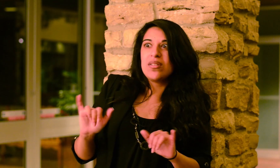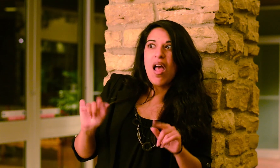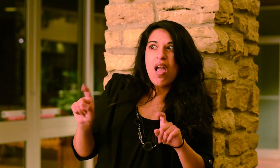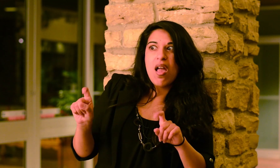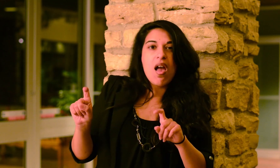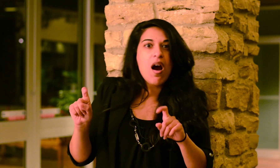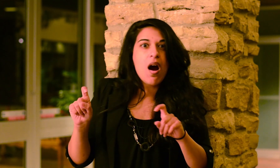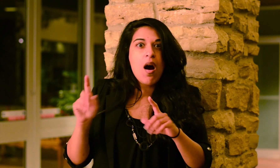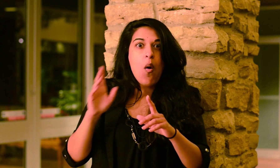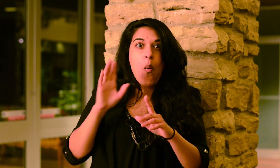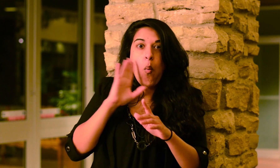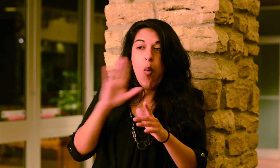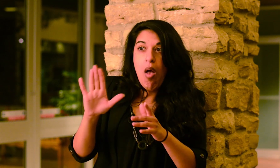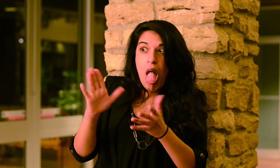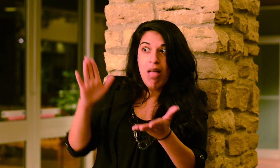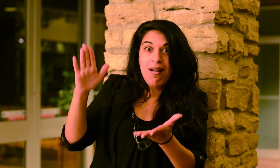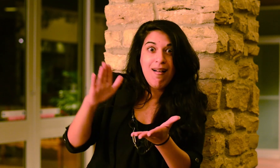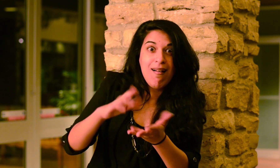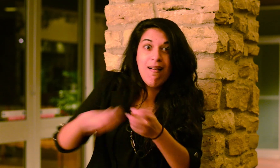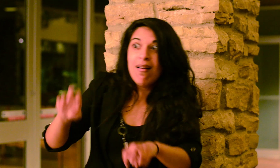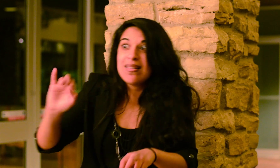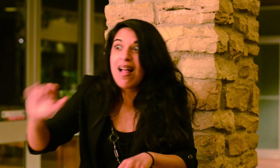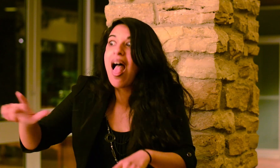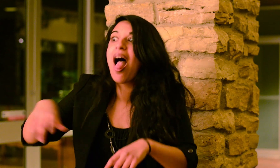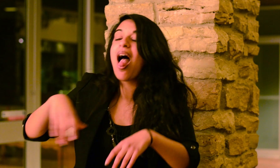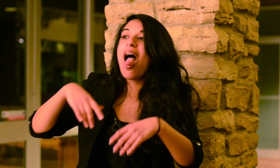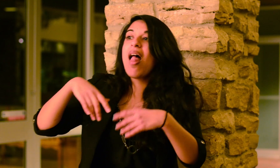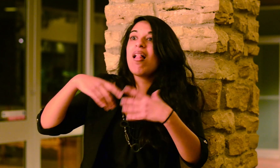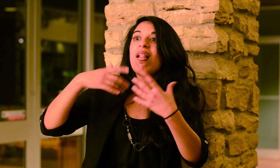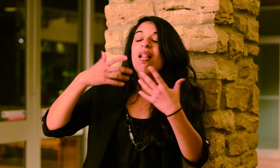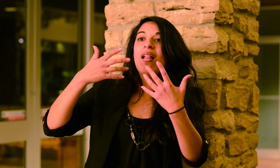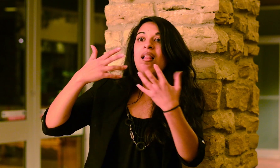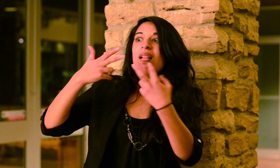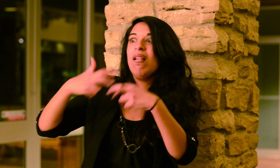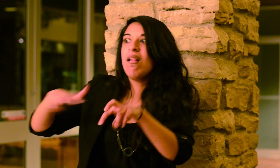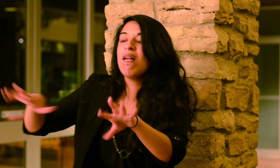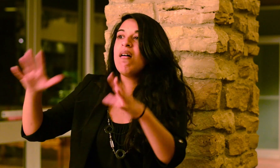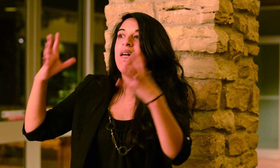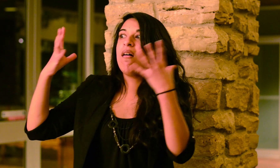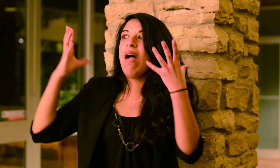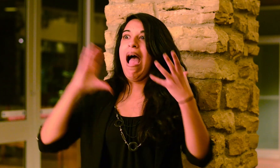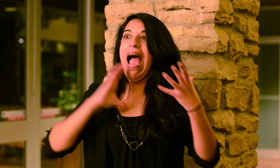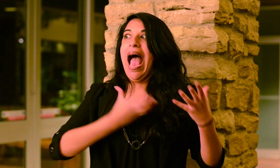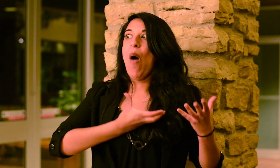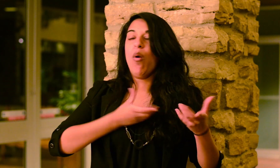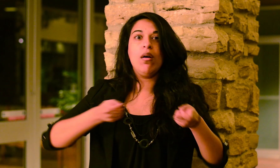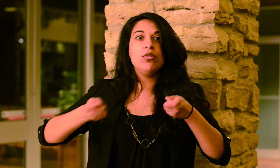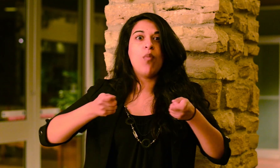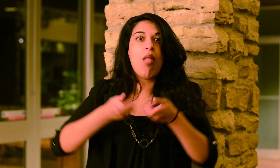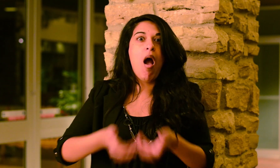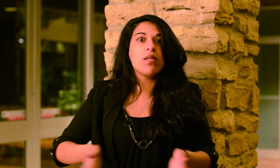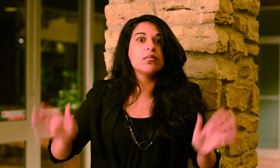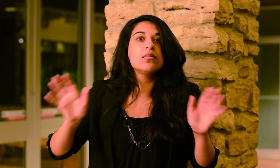Now it's all up in the air. Will services be outsourced to CILs too? These services are fading, being chipped away.